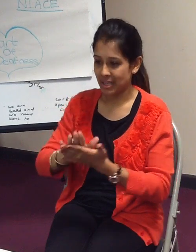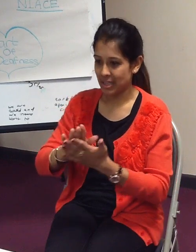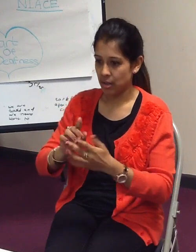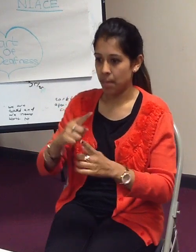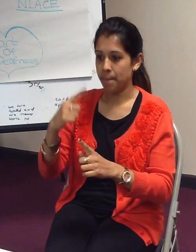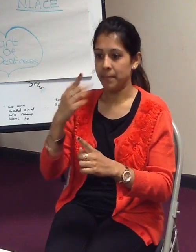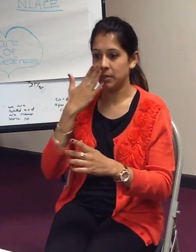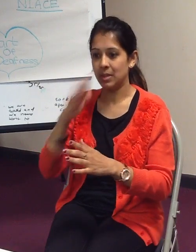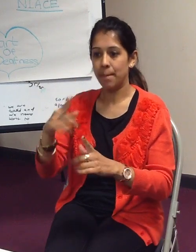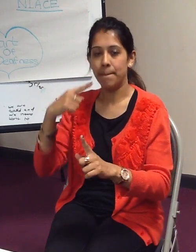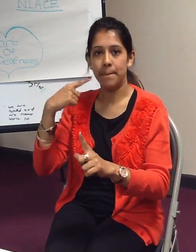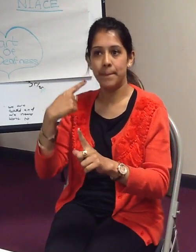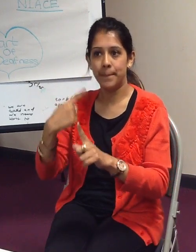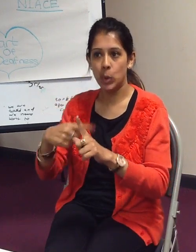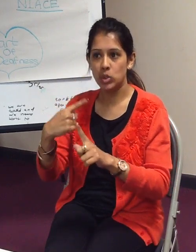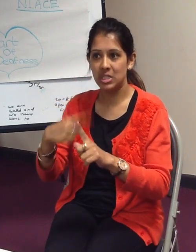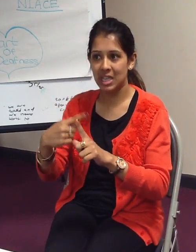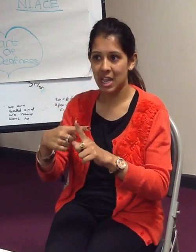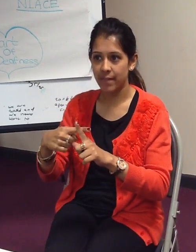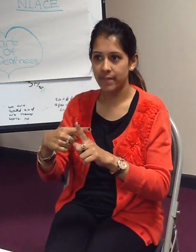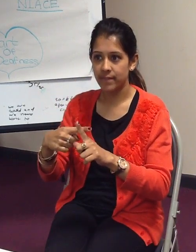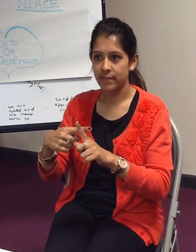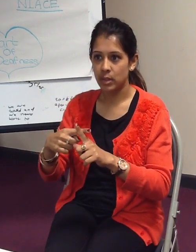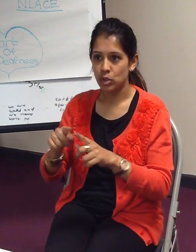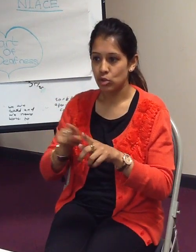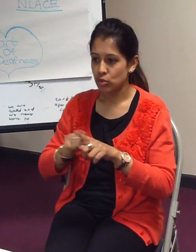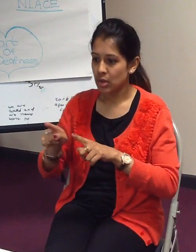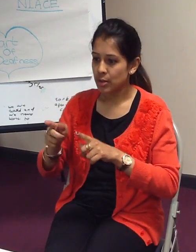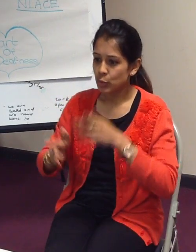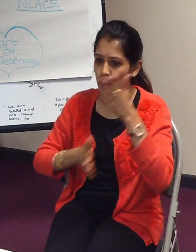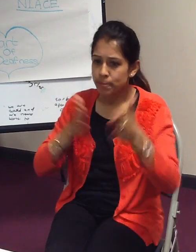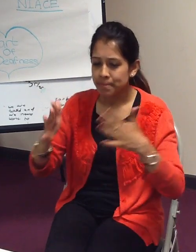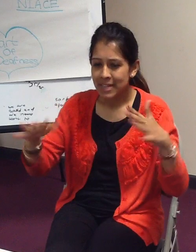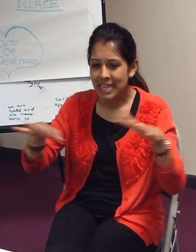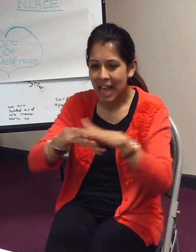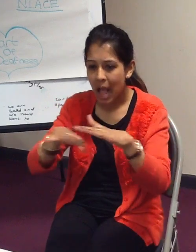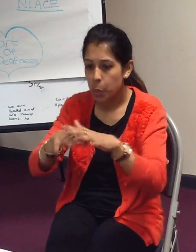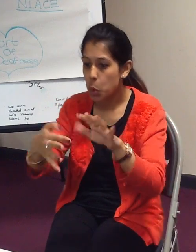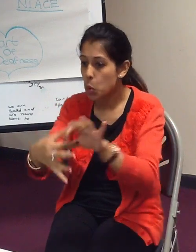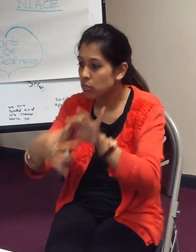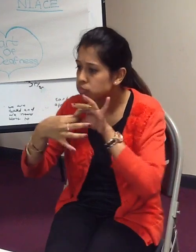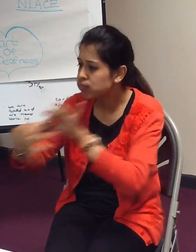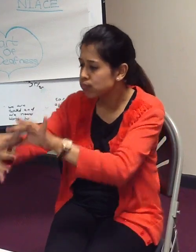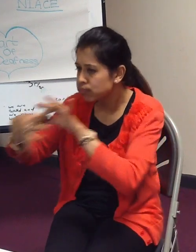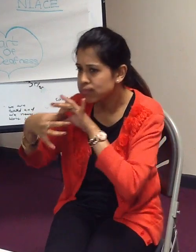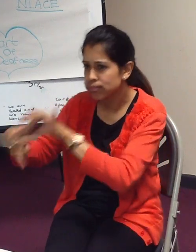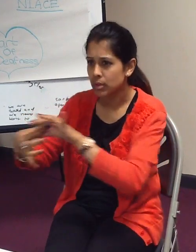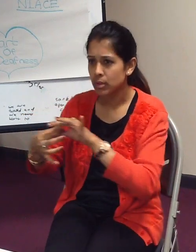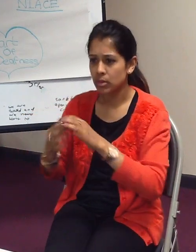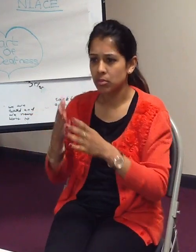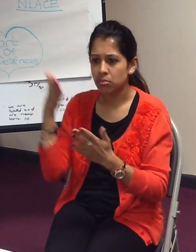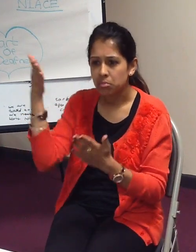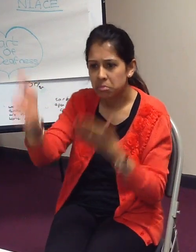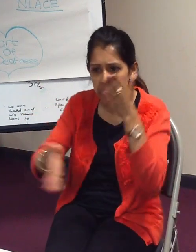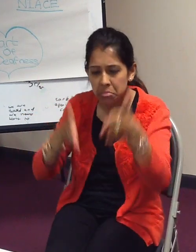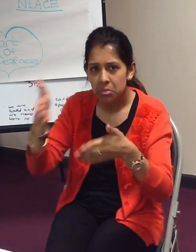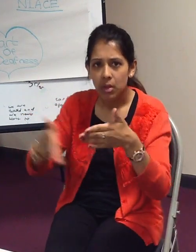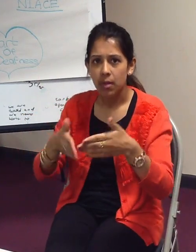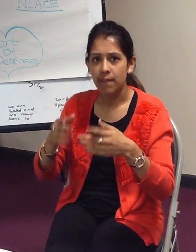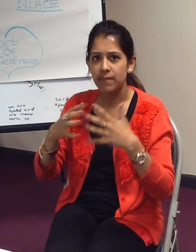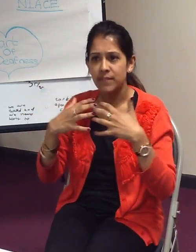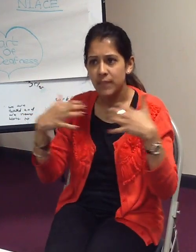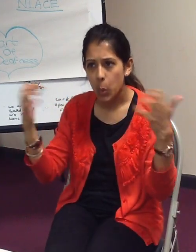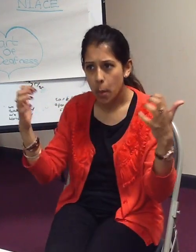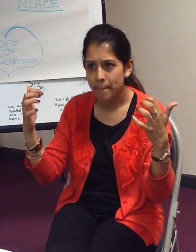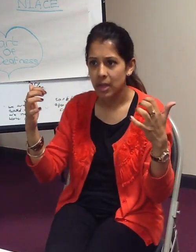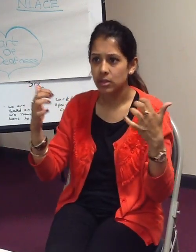Heart of Deafness would aim to work more collaboratively with our network, the staff